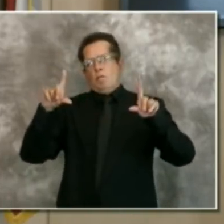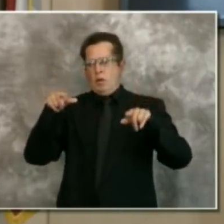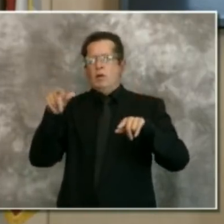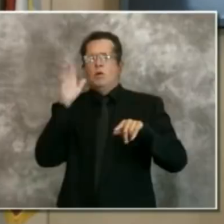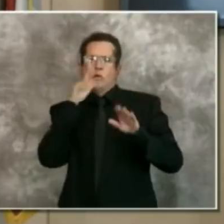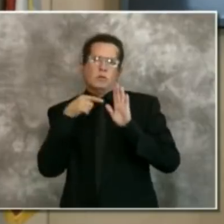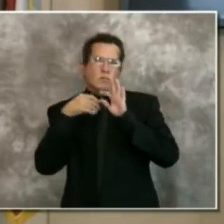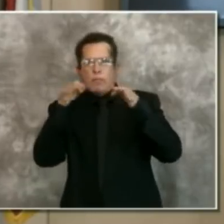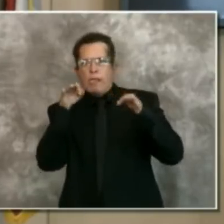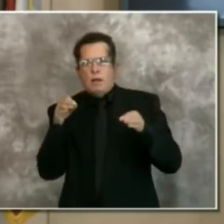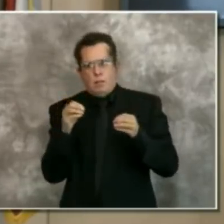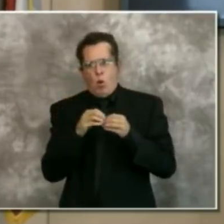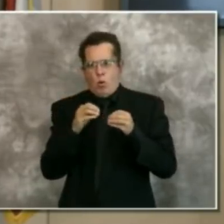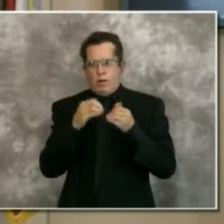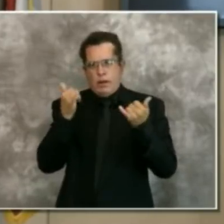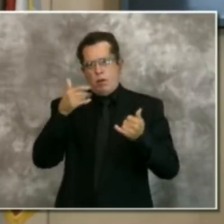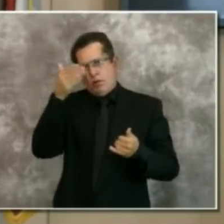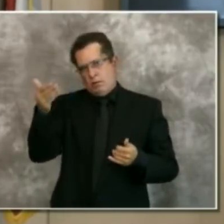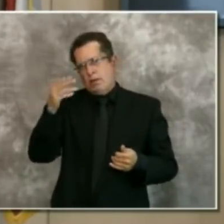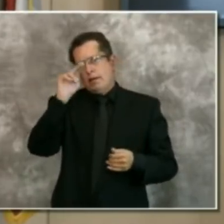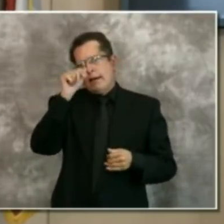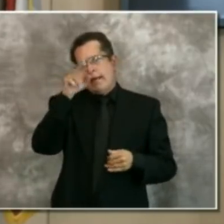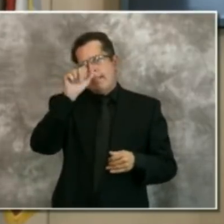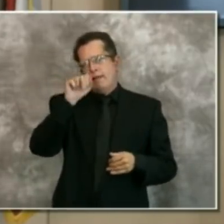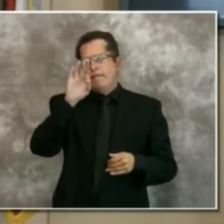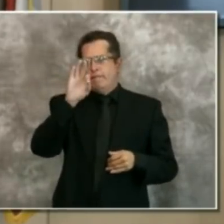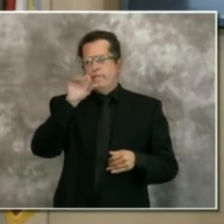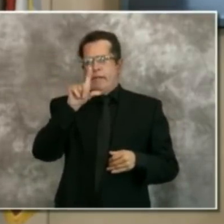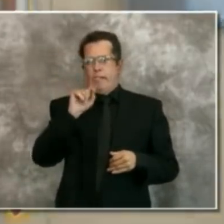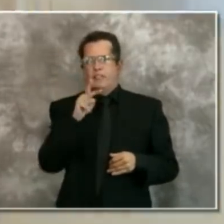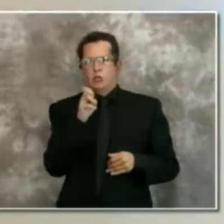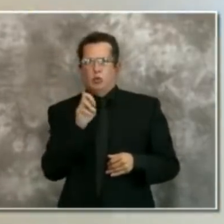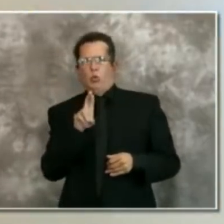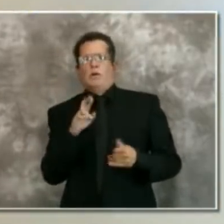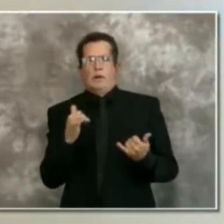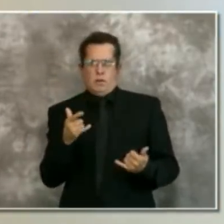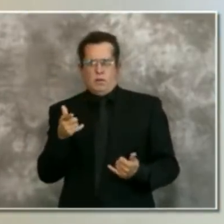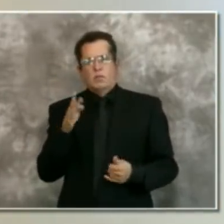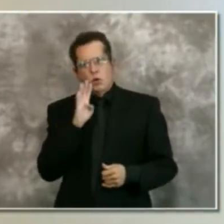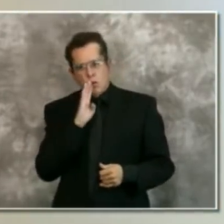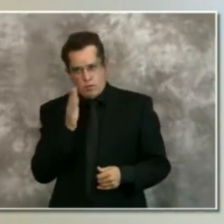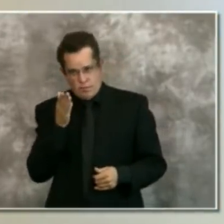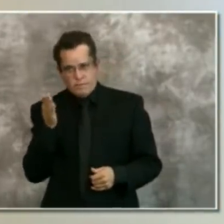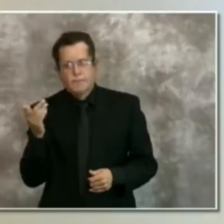SUPERVISOR, NICE AND PLEASURE FLETCHER WHO'S JOINING THE SPIRITUALLY TO GO ON INTO MORE